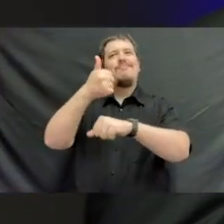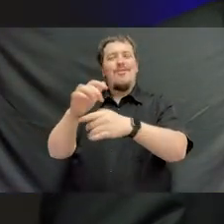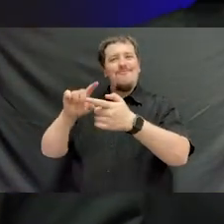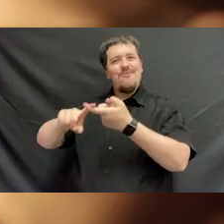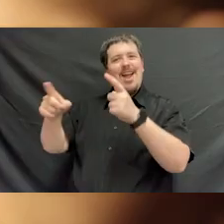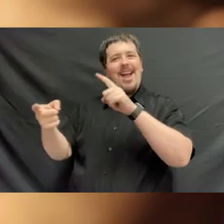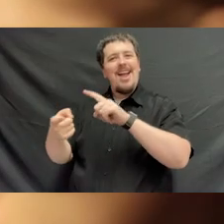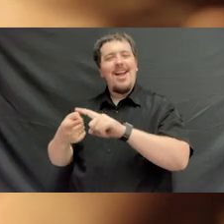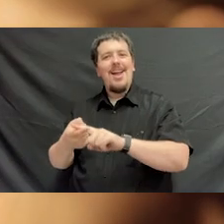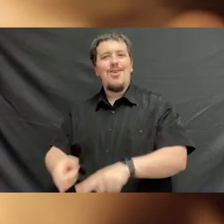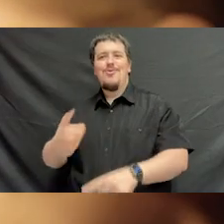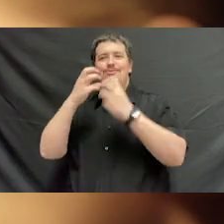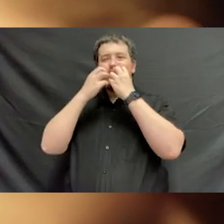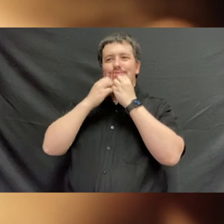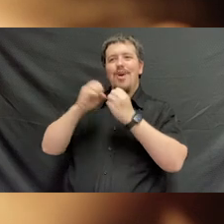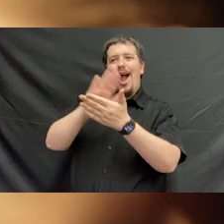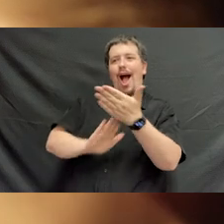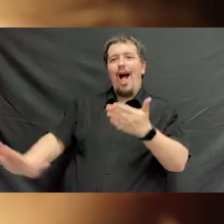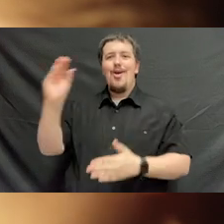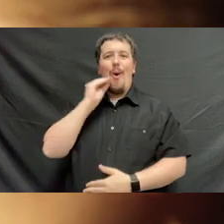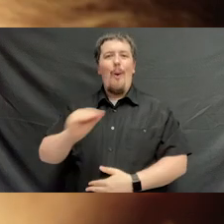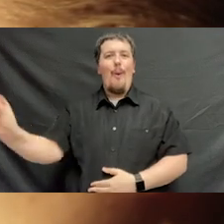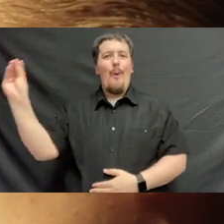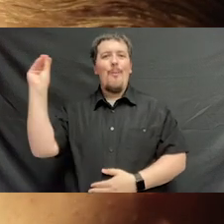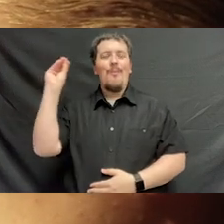Dear old college home